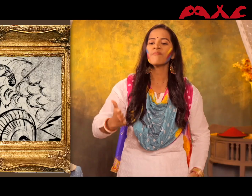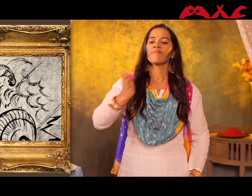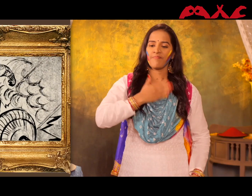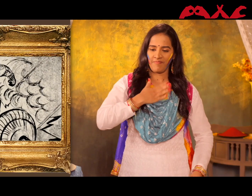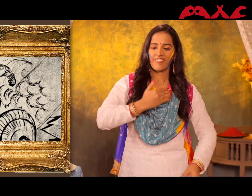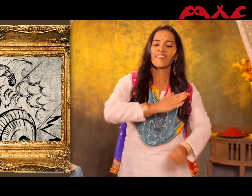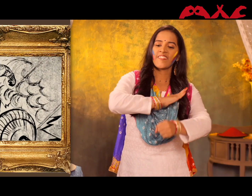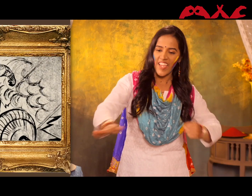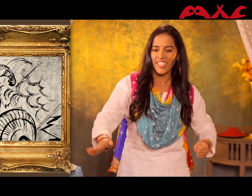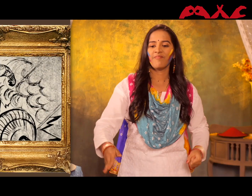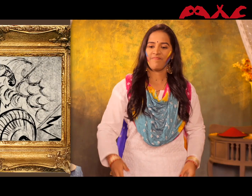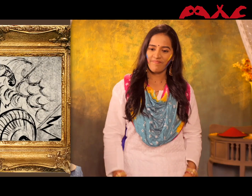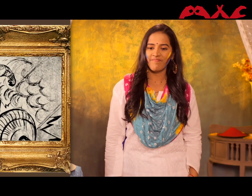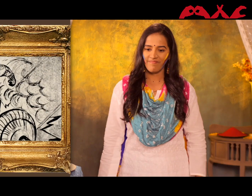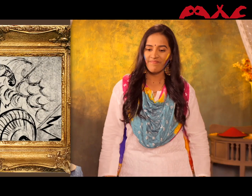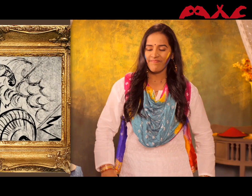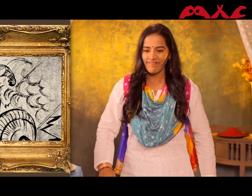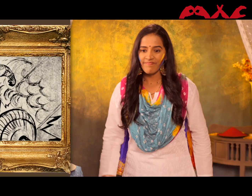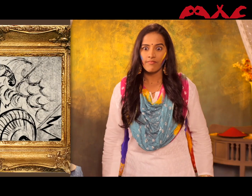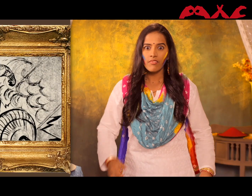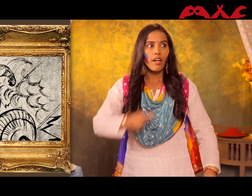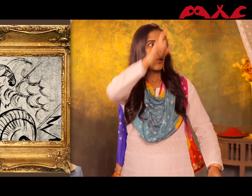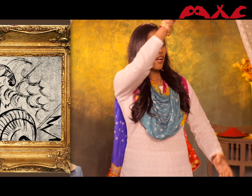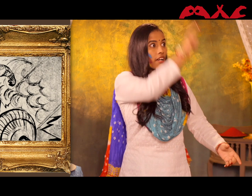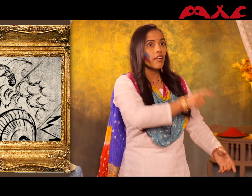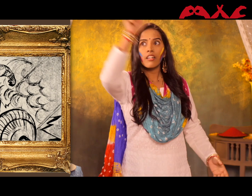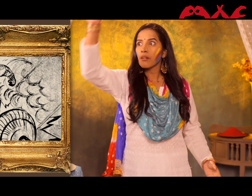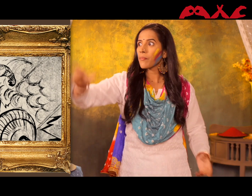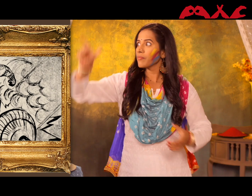because that child just wouldn't die. The king then thought of killing him himself.